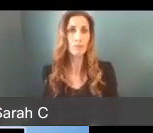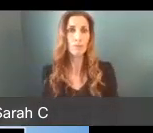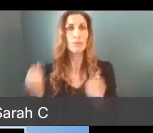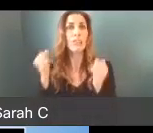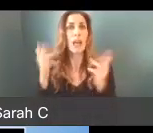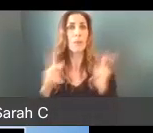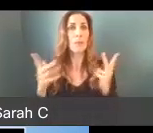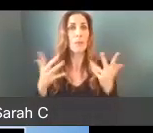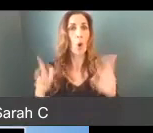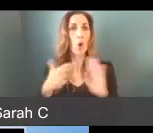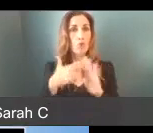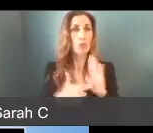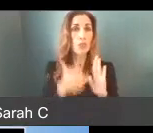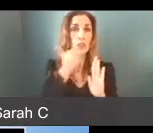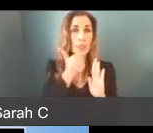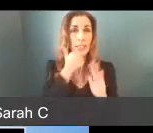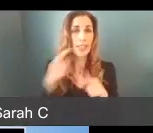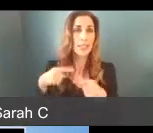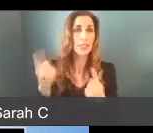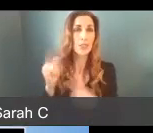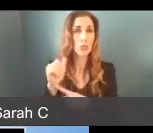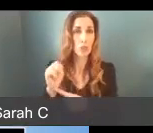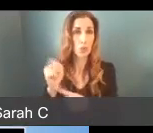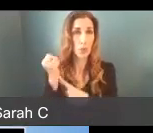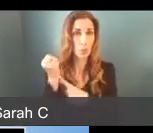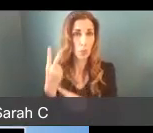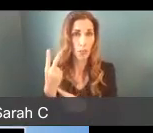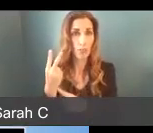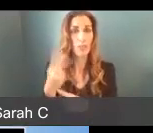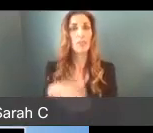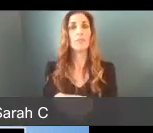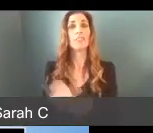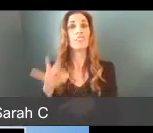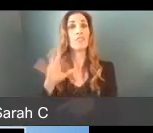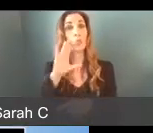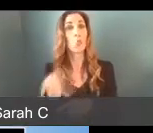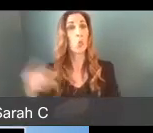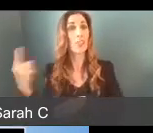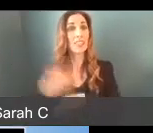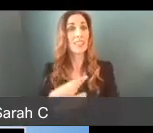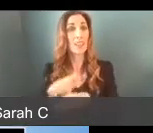each day since January the 12th and if you know the date that you registered, you can see how many